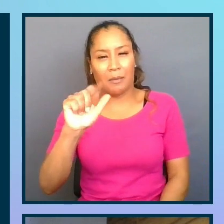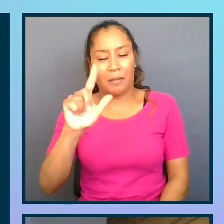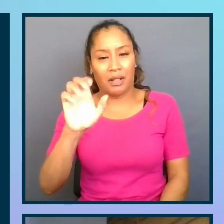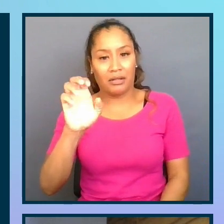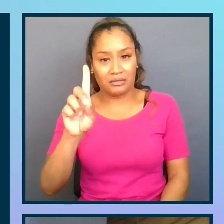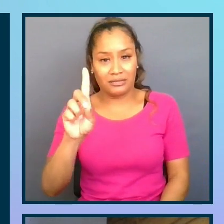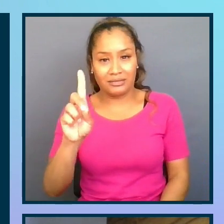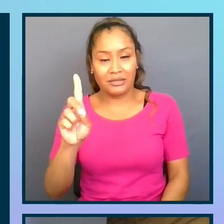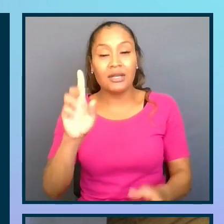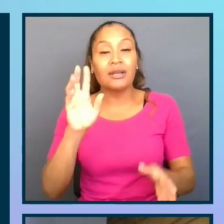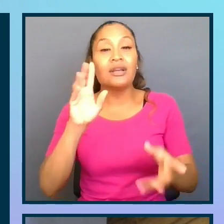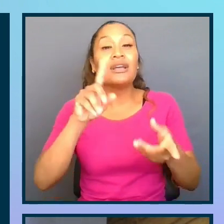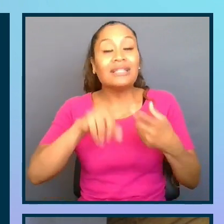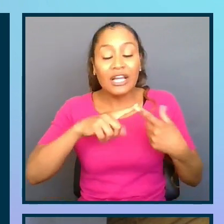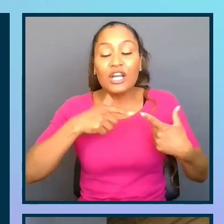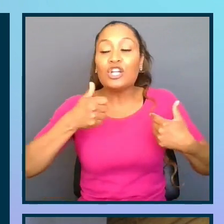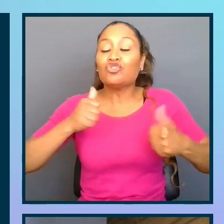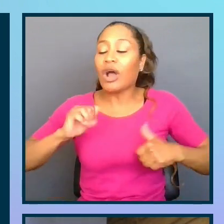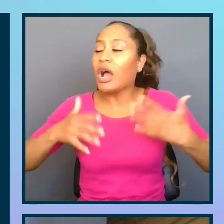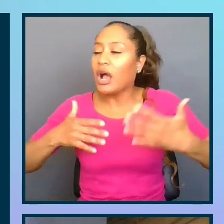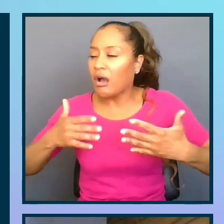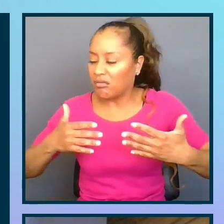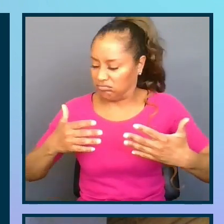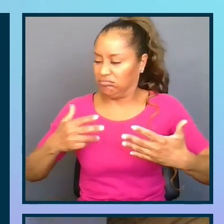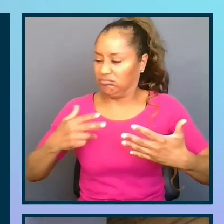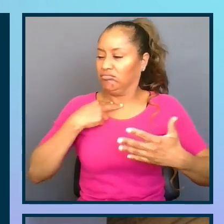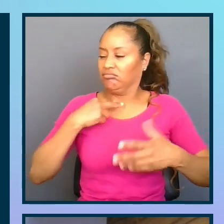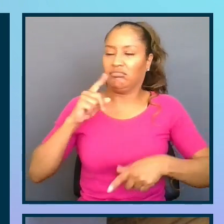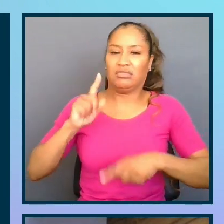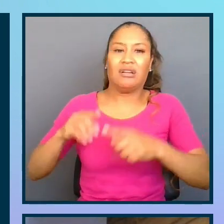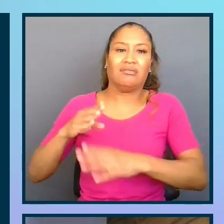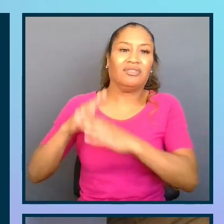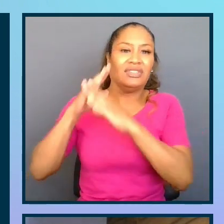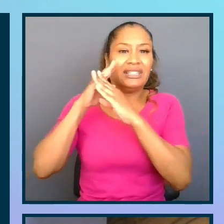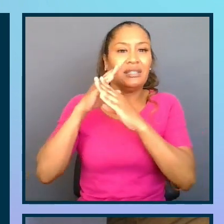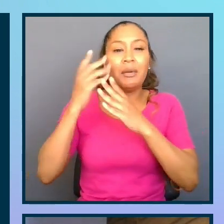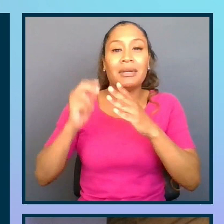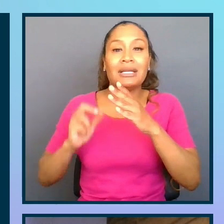They can because of a barrier, whether it's stairs preventing me from accessing